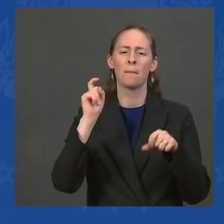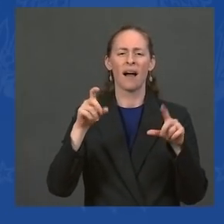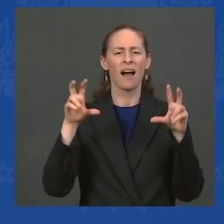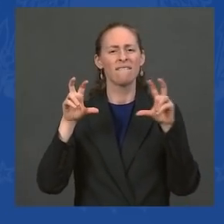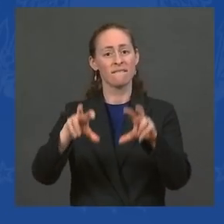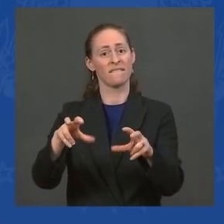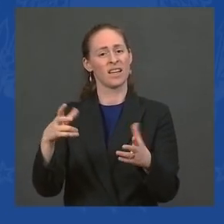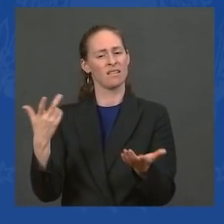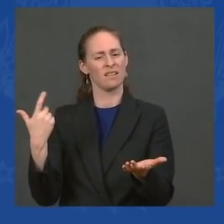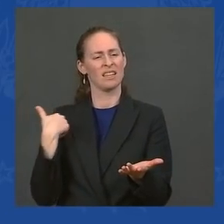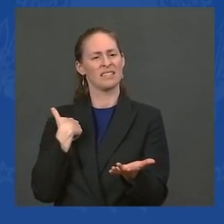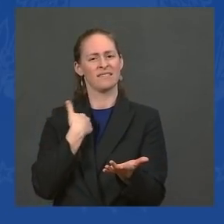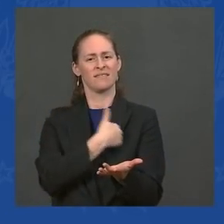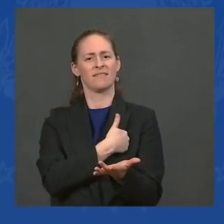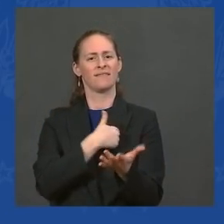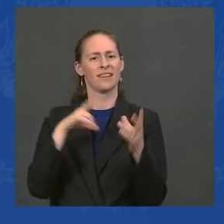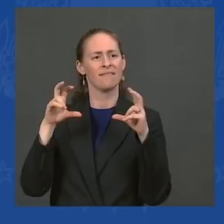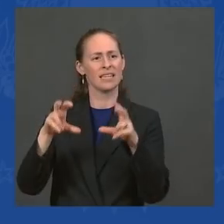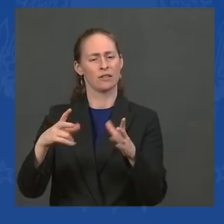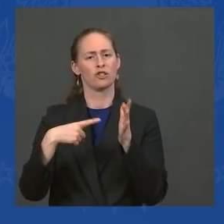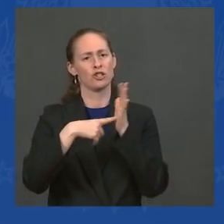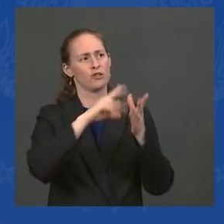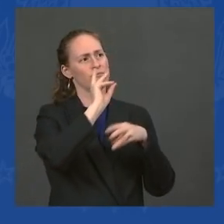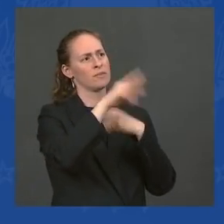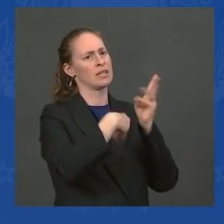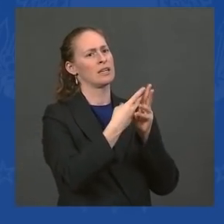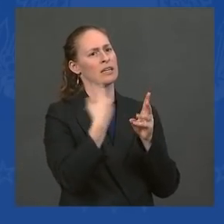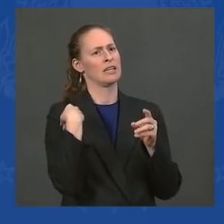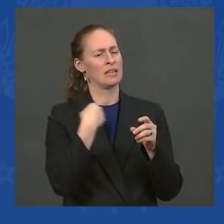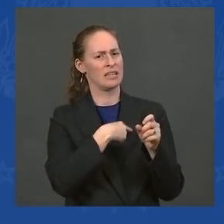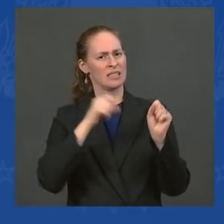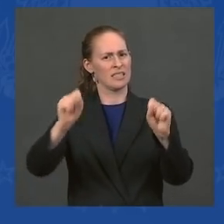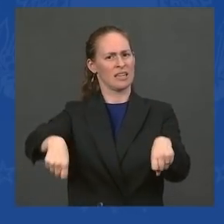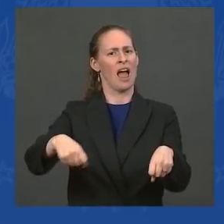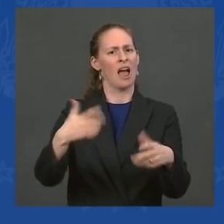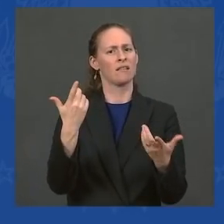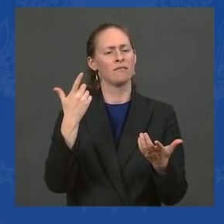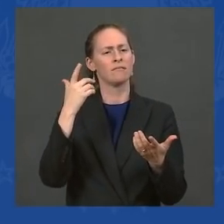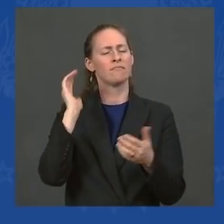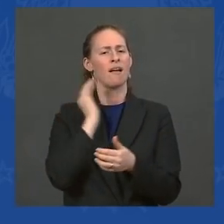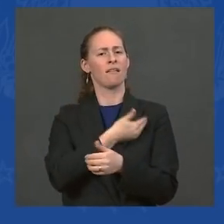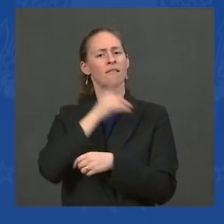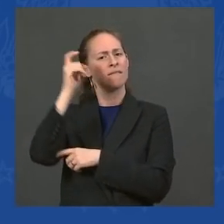show the world that American democracy works. We've always led the world